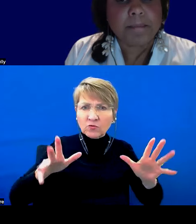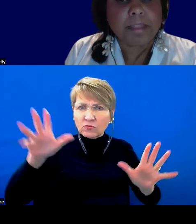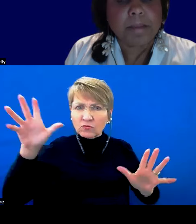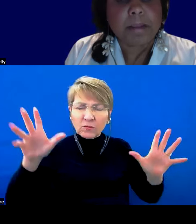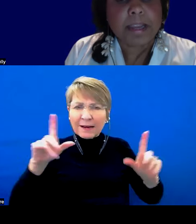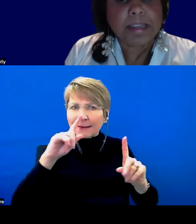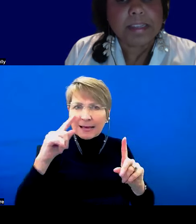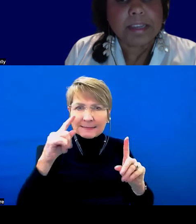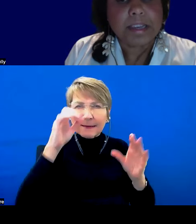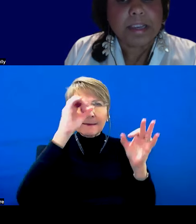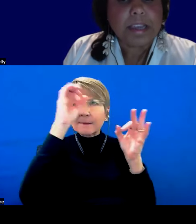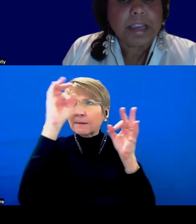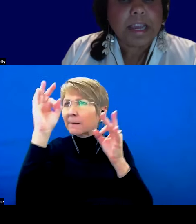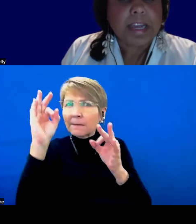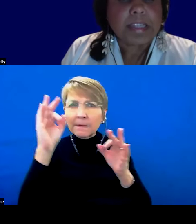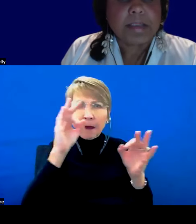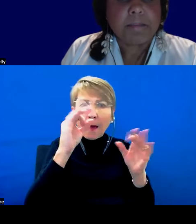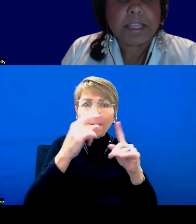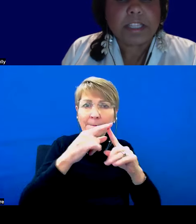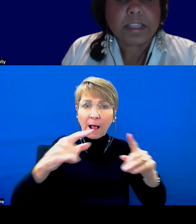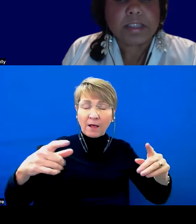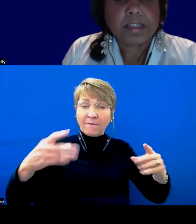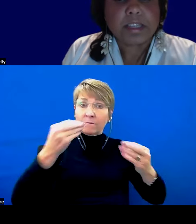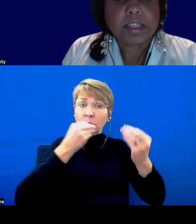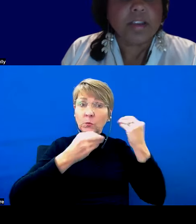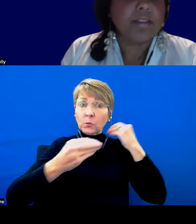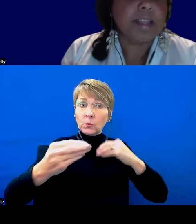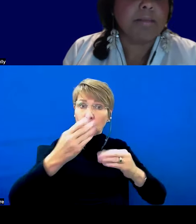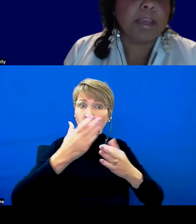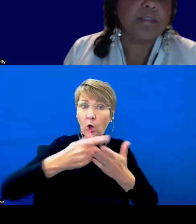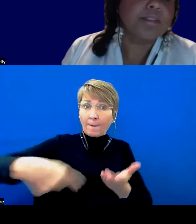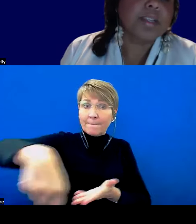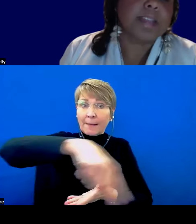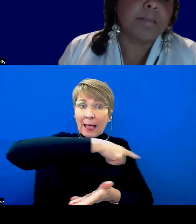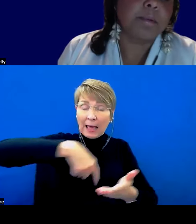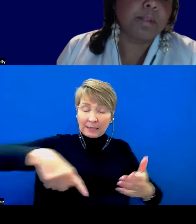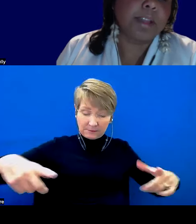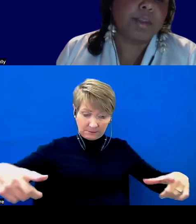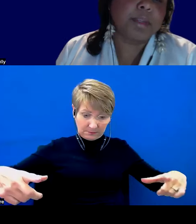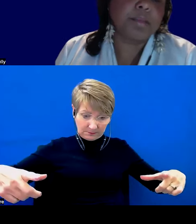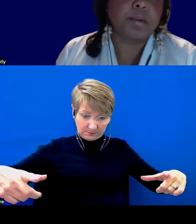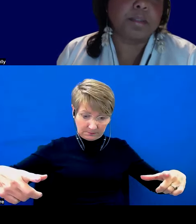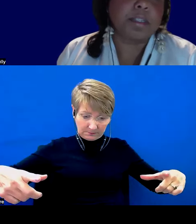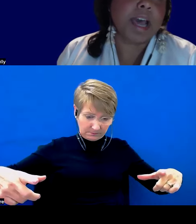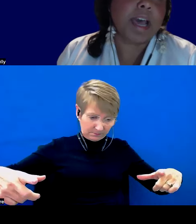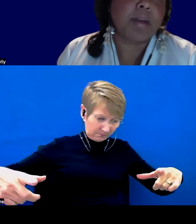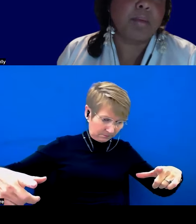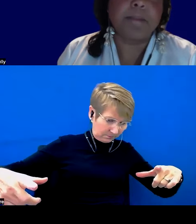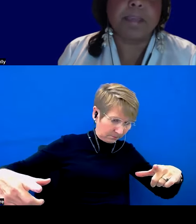their plate, seeing pictures, so seeing meals for example, if you were to put Weetbix